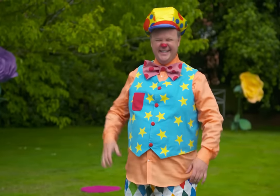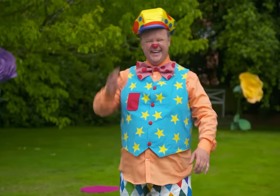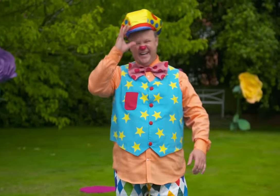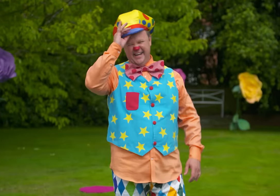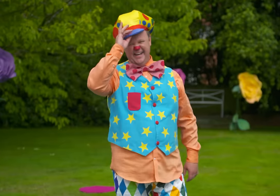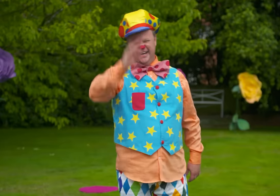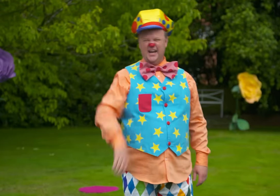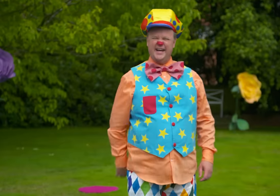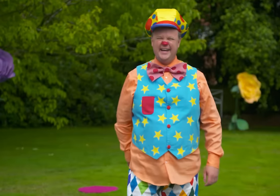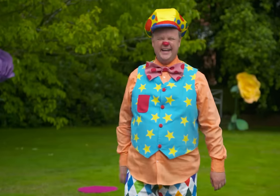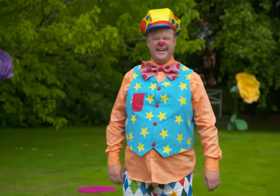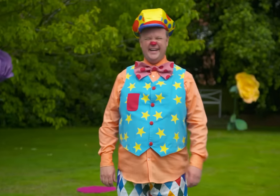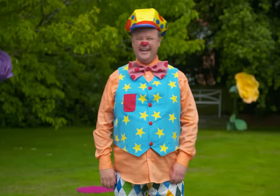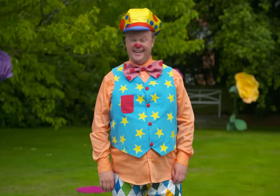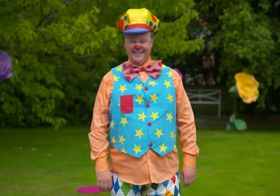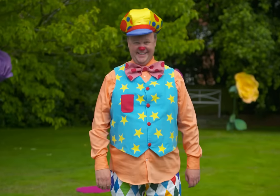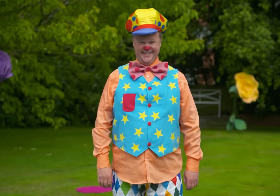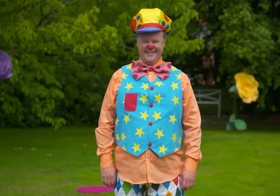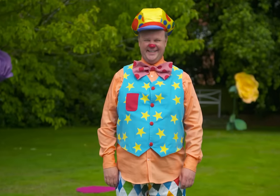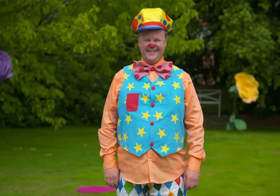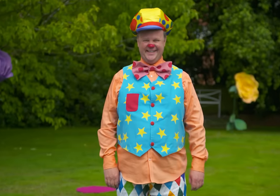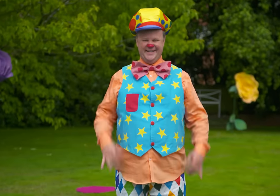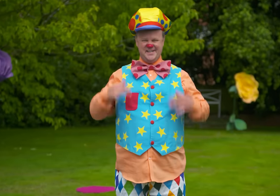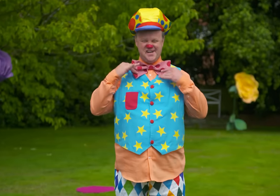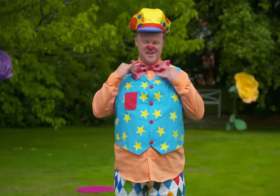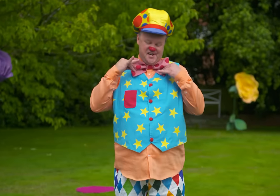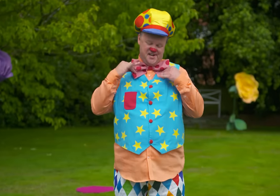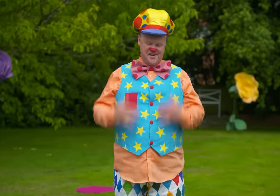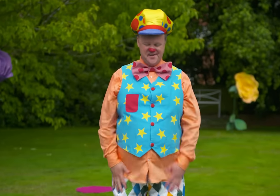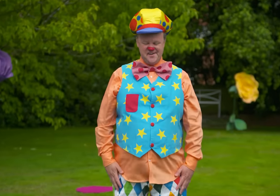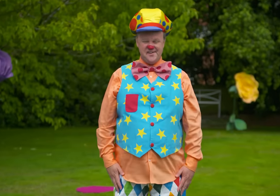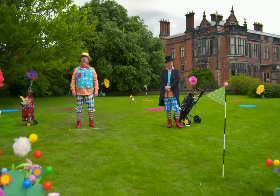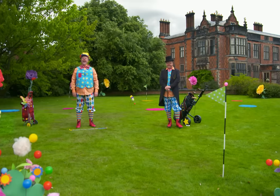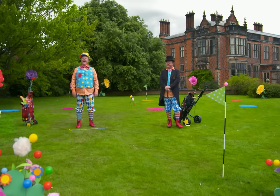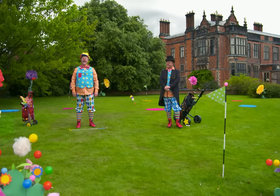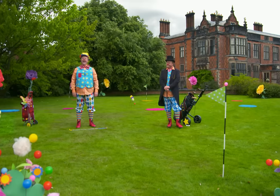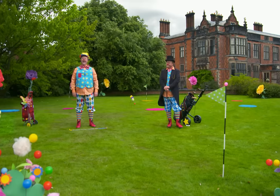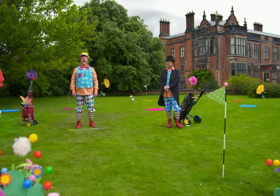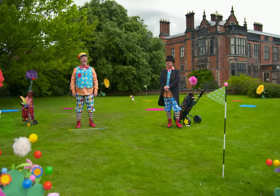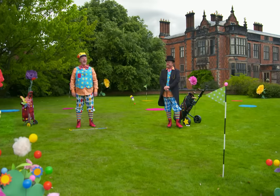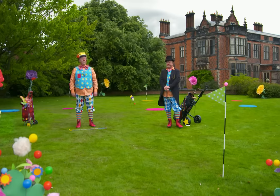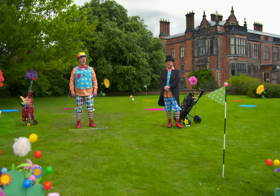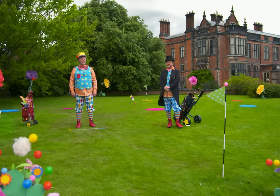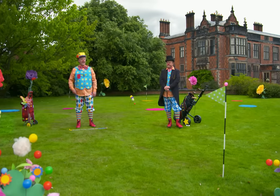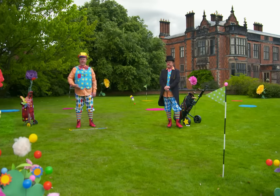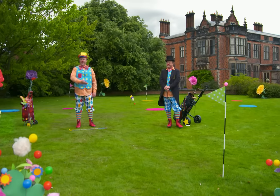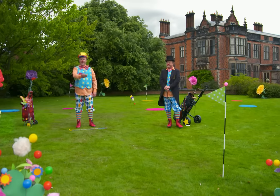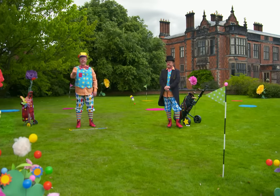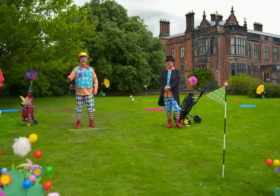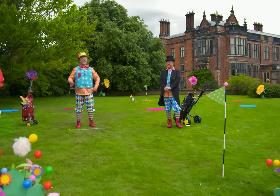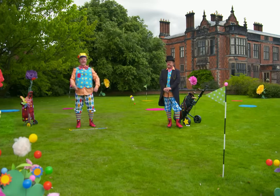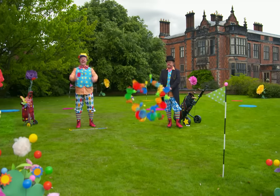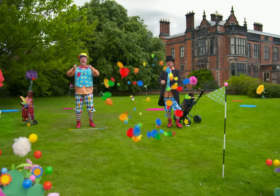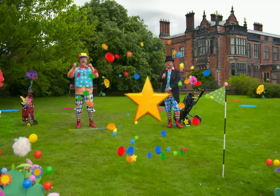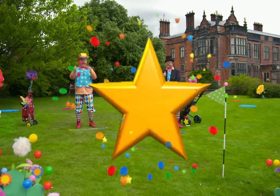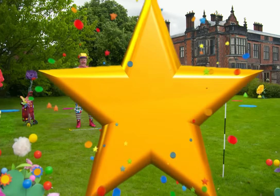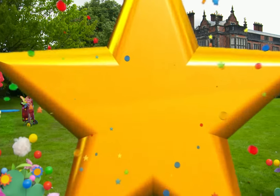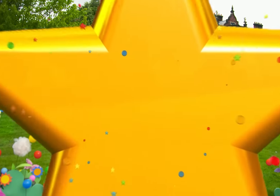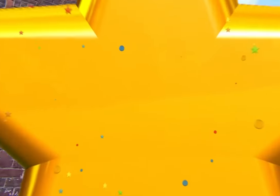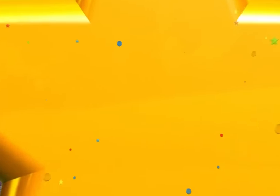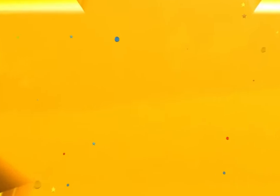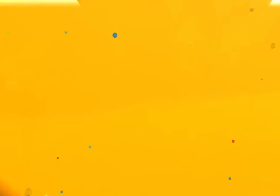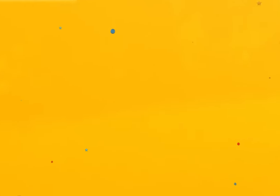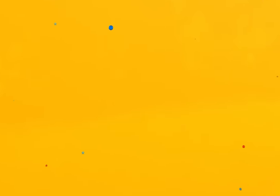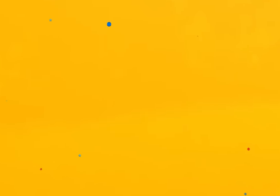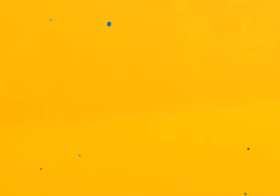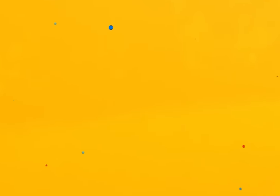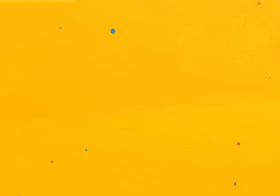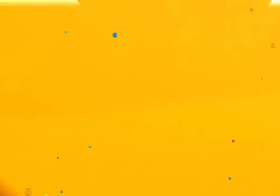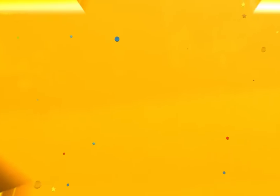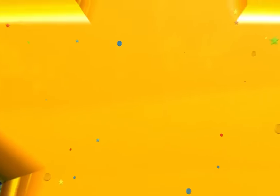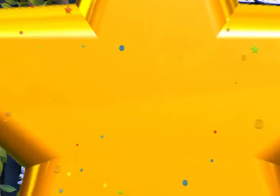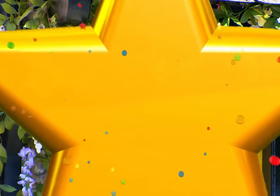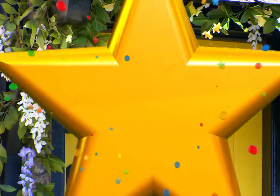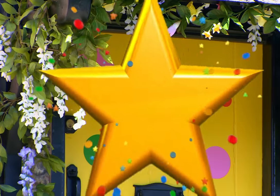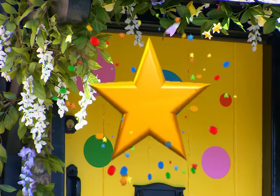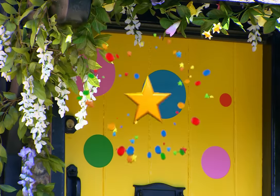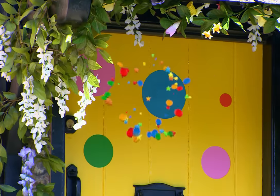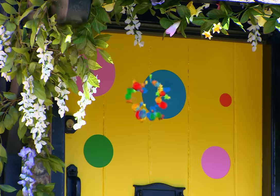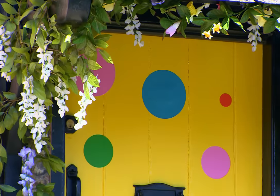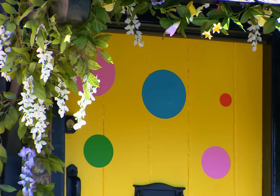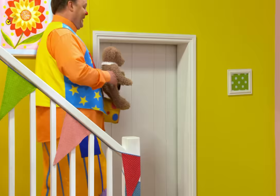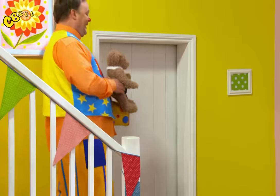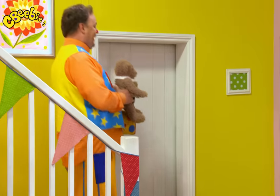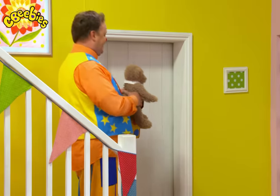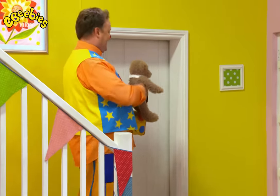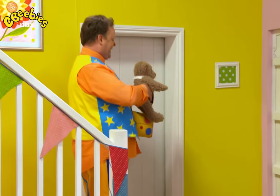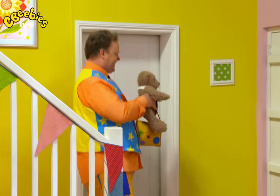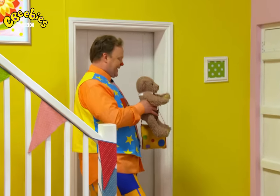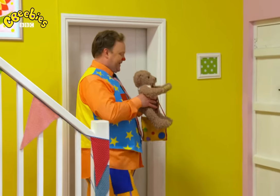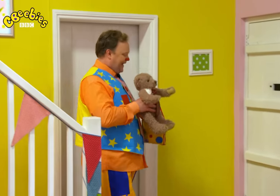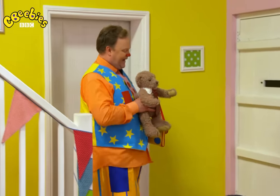thank you mr tumble we think you're a golfing star ah and we think you're all shining stars